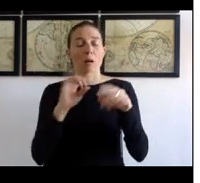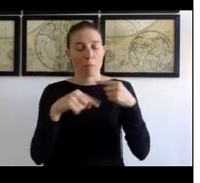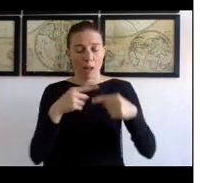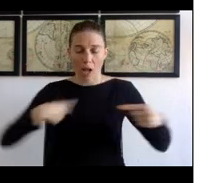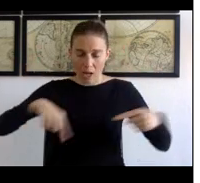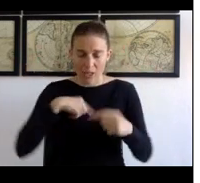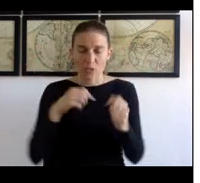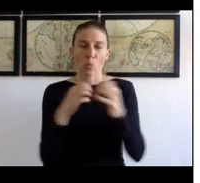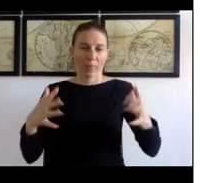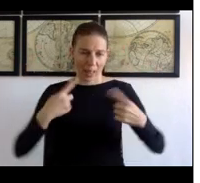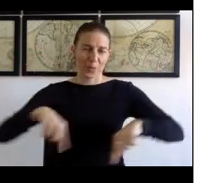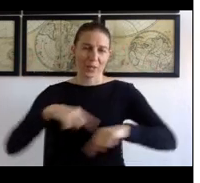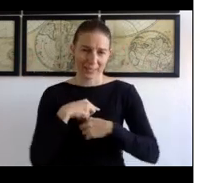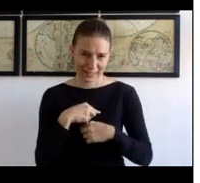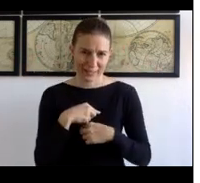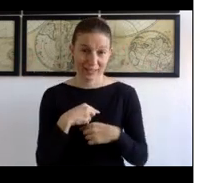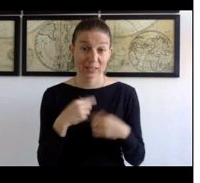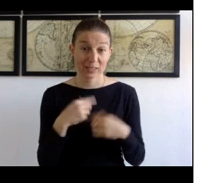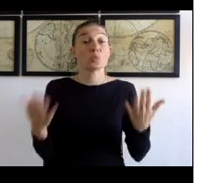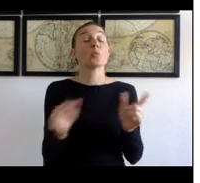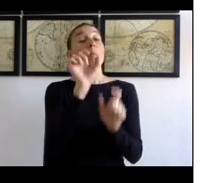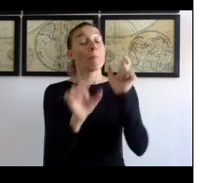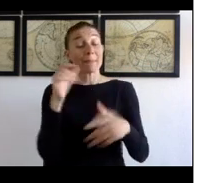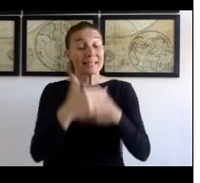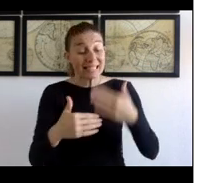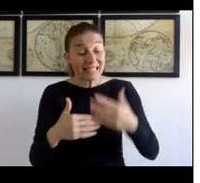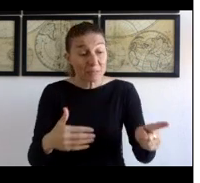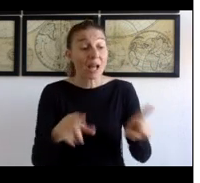Persons with disabilities and their representative organizations